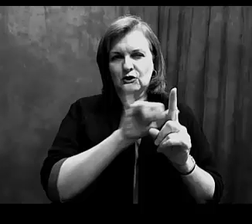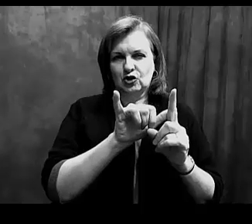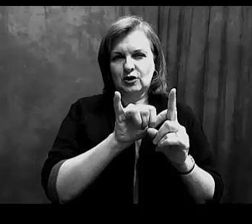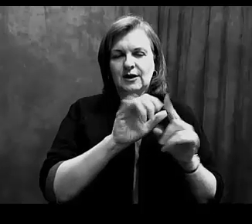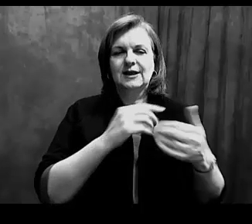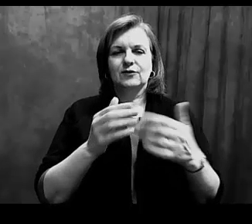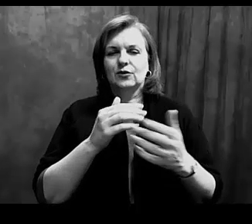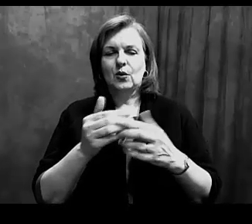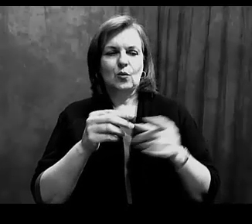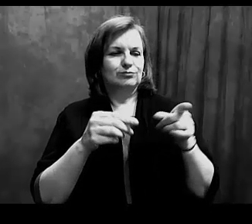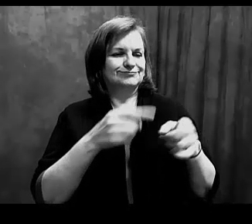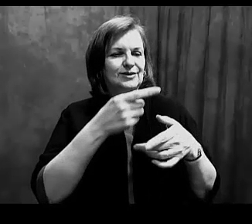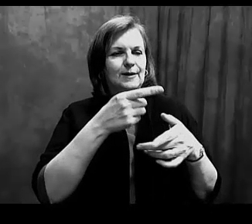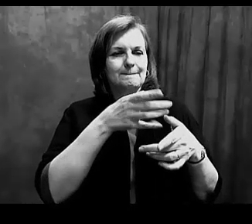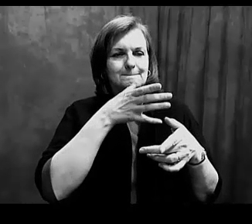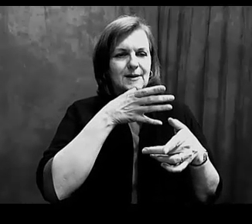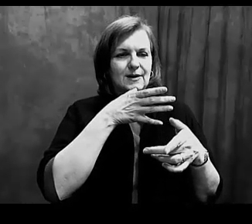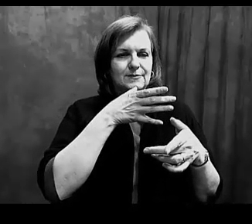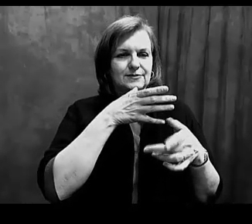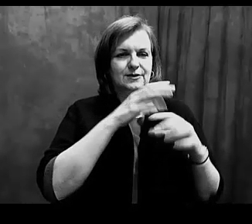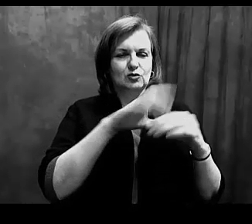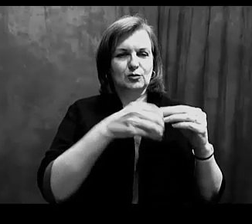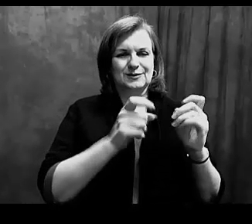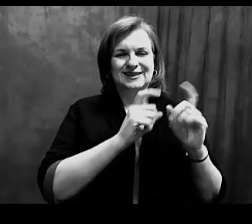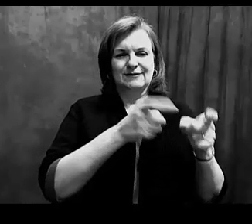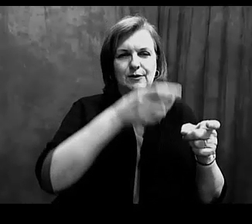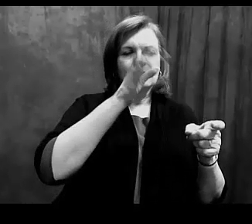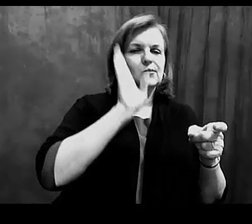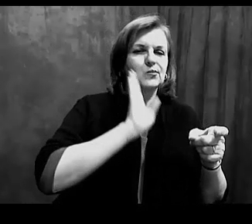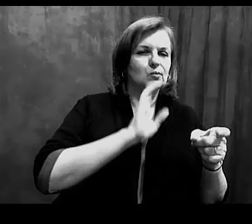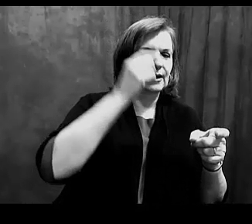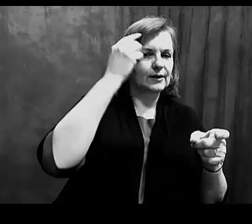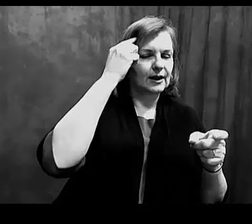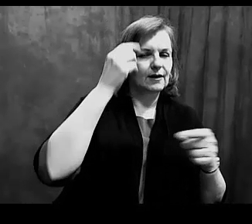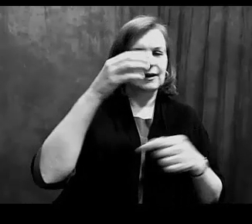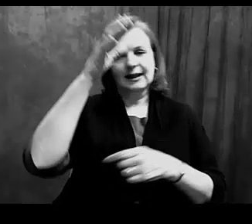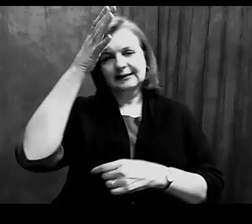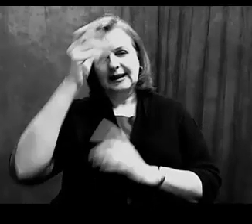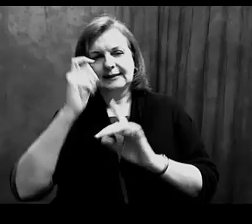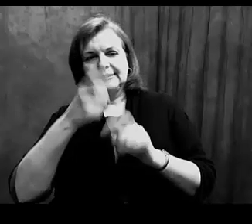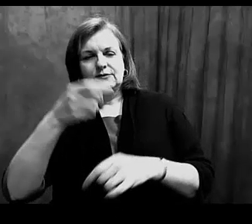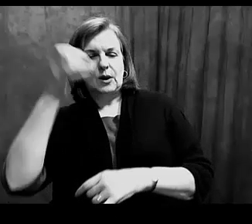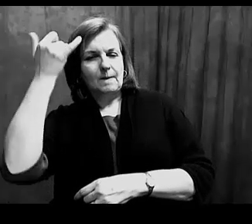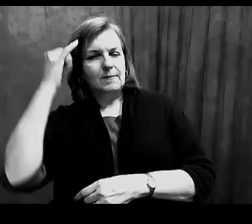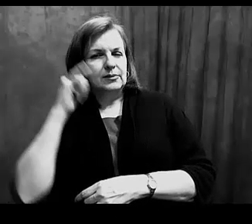alleles might be different even though mom might say brown hair and dad says blond hair